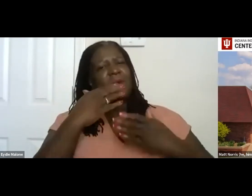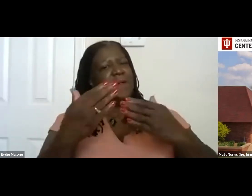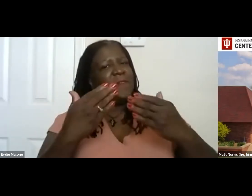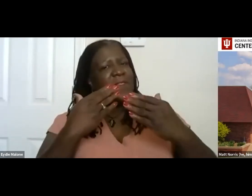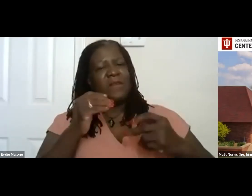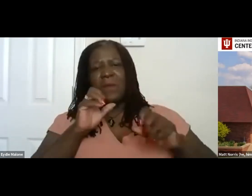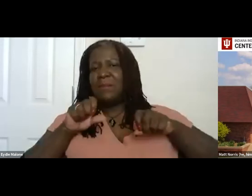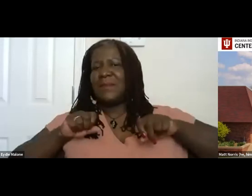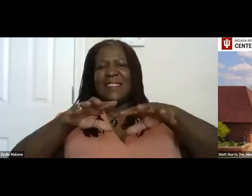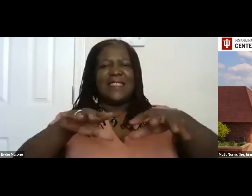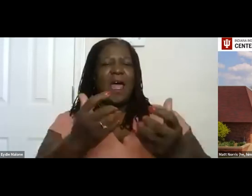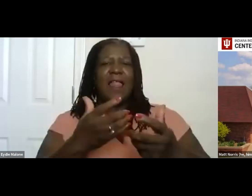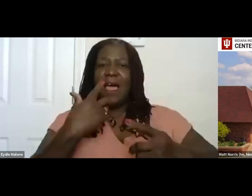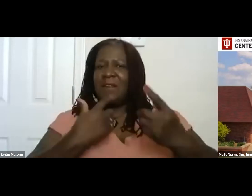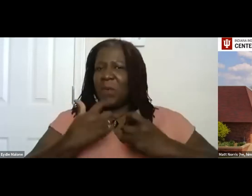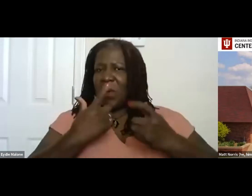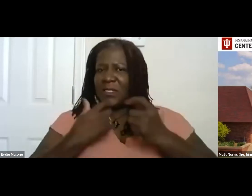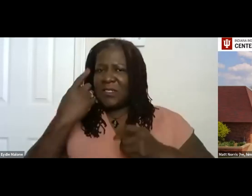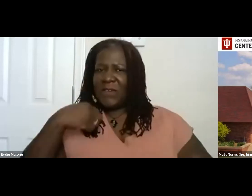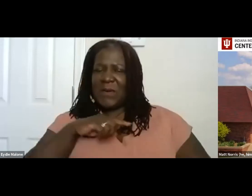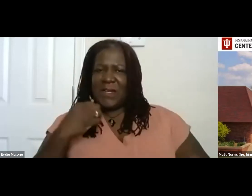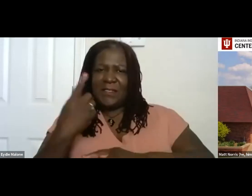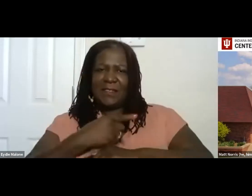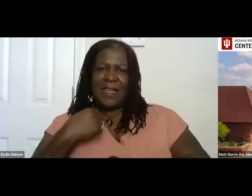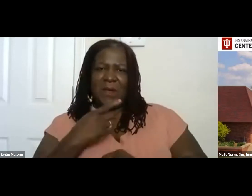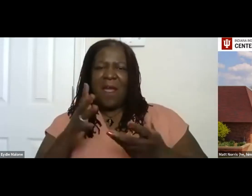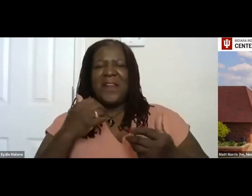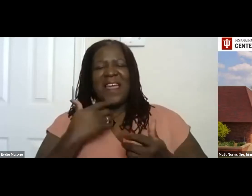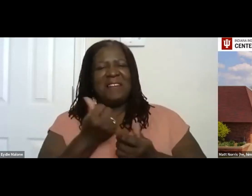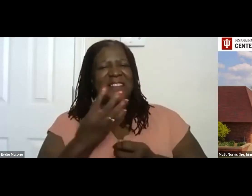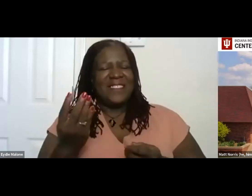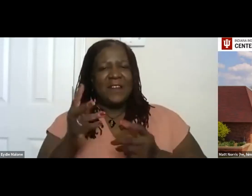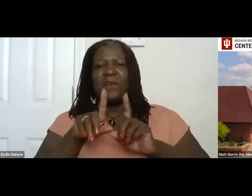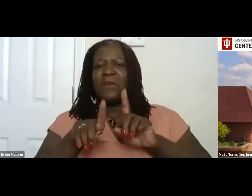lots of questions for this webinar. And we already have a lot of questions, and so we